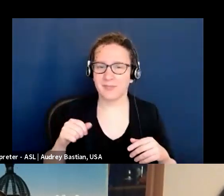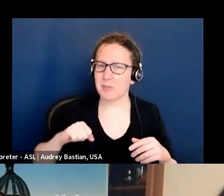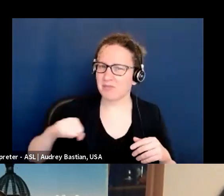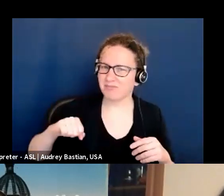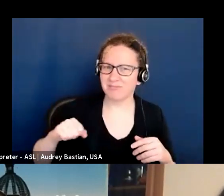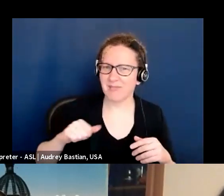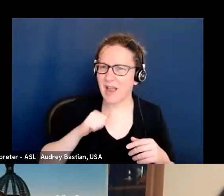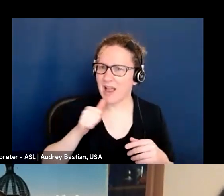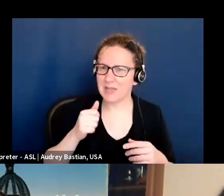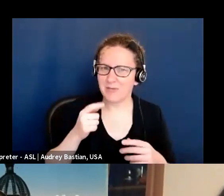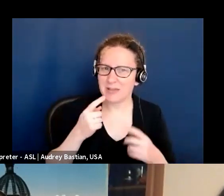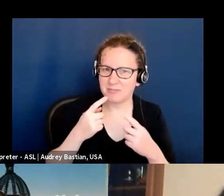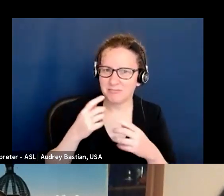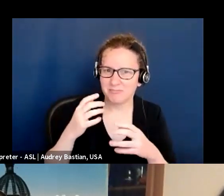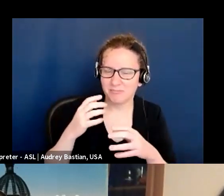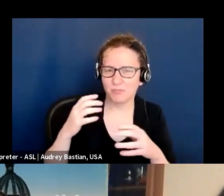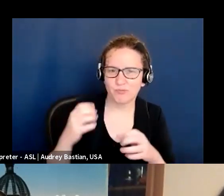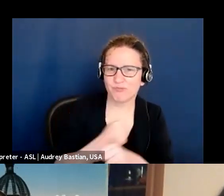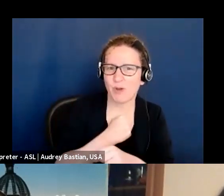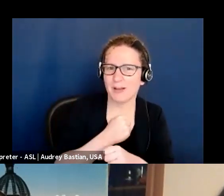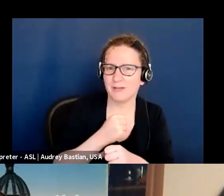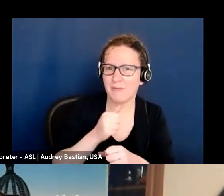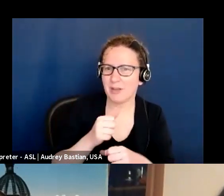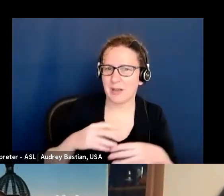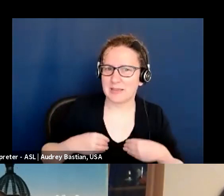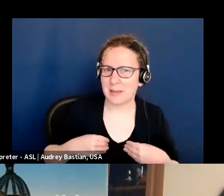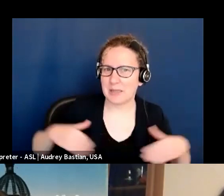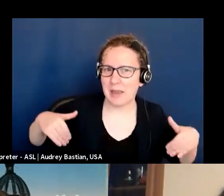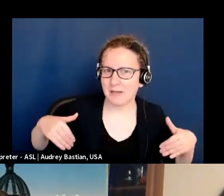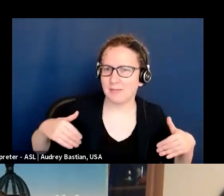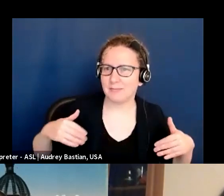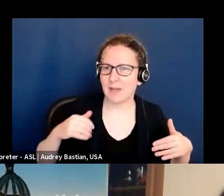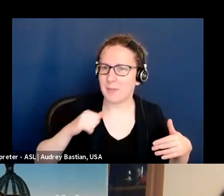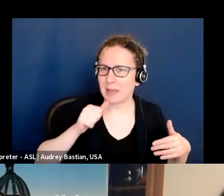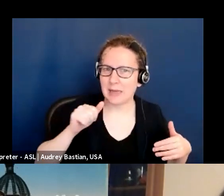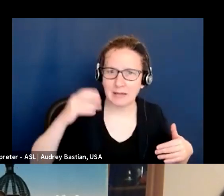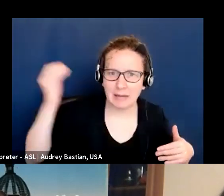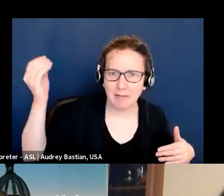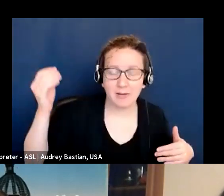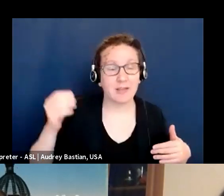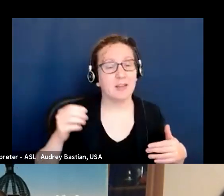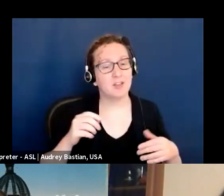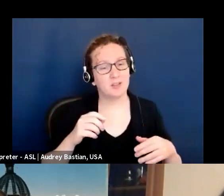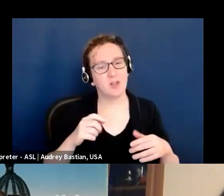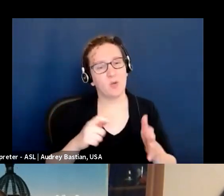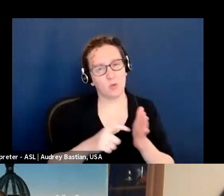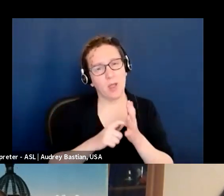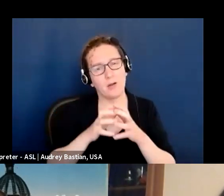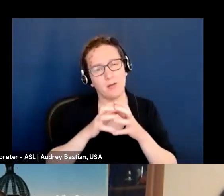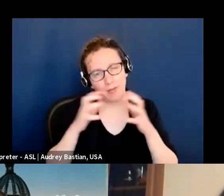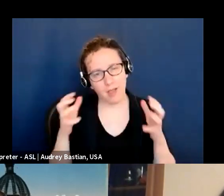yet. So why with of are you acting that I'm about to leave? So yeah. It took a lot of convincing.